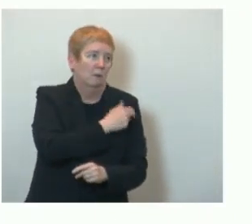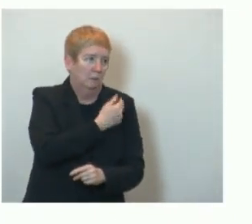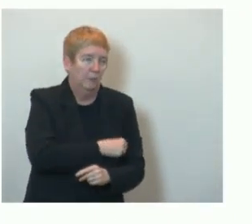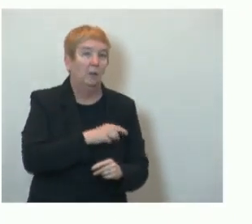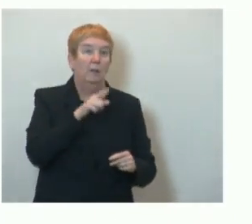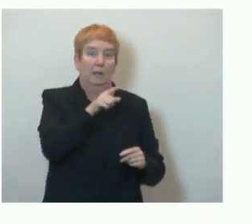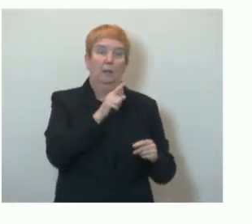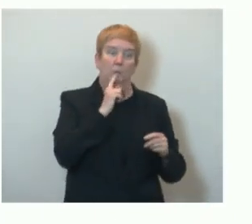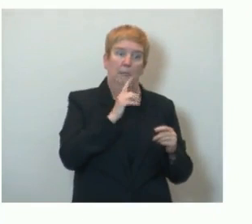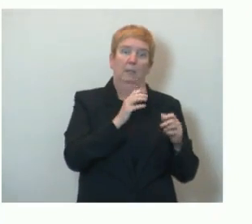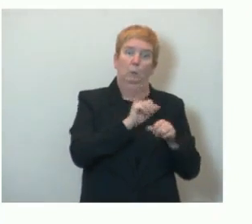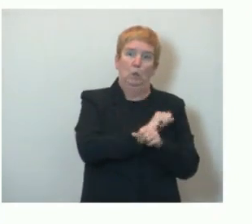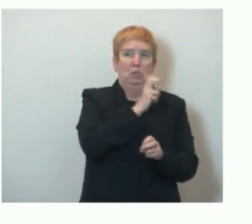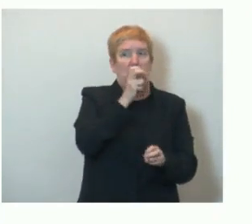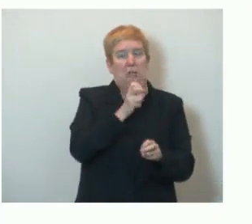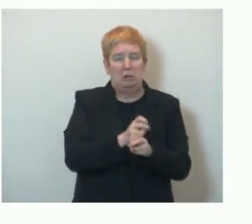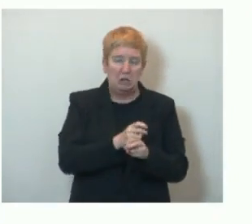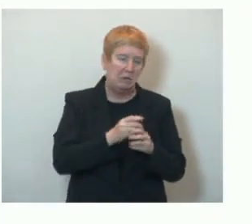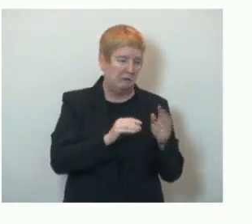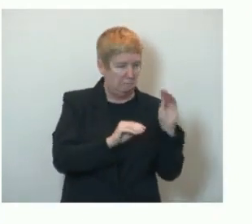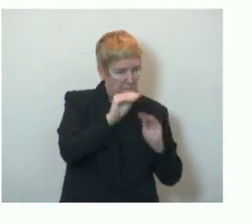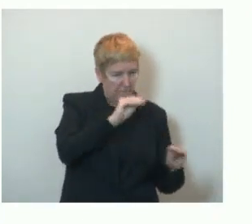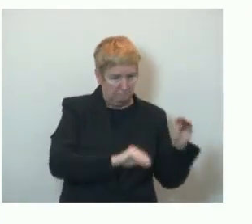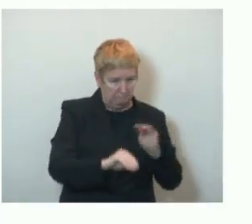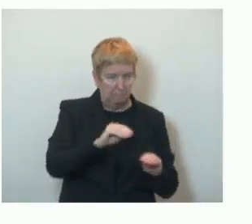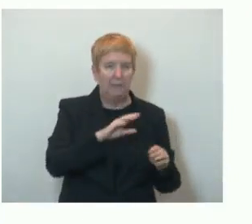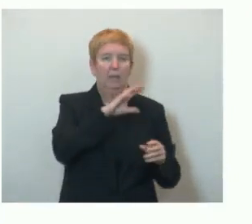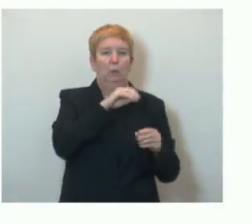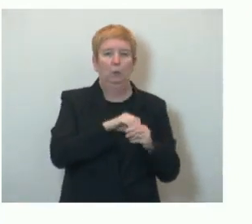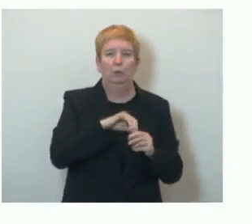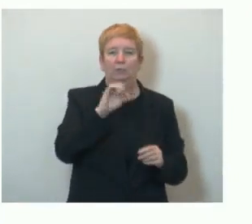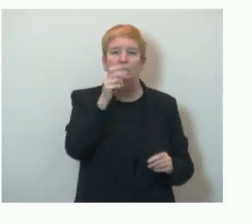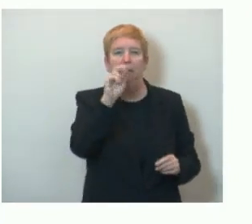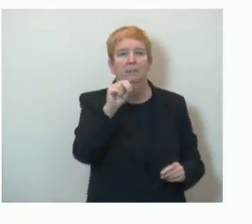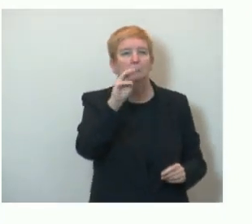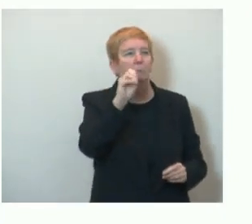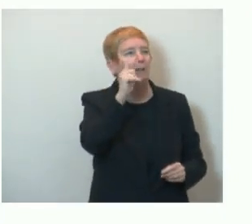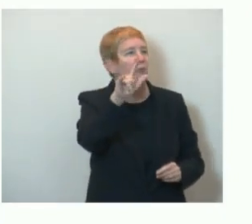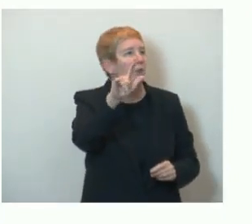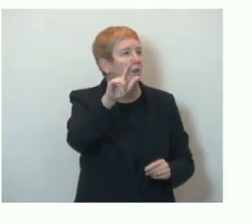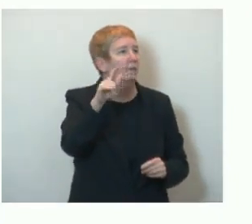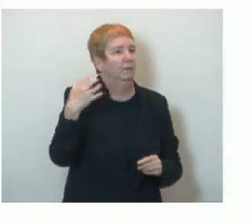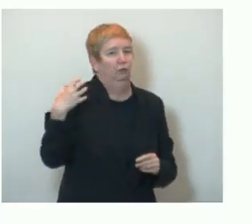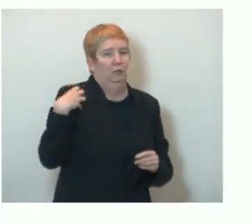I WANTED TO JUST AGAIN. THANK THE FOLKS AT PRESBYTERIAN WHO’VE REALLY P PUT A LOT OF TIME AND EFFORT.